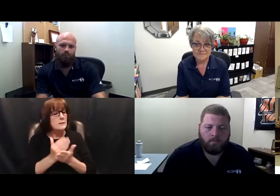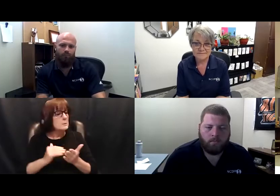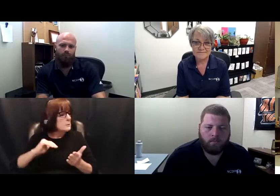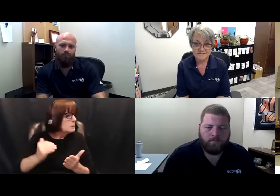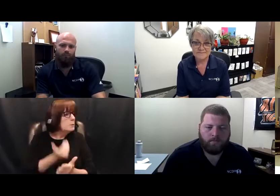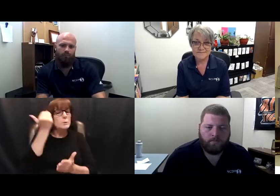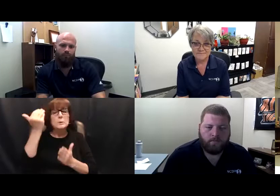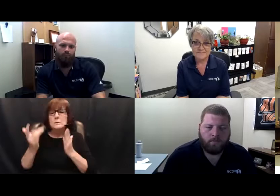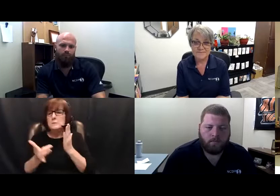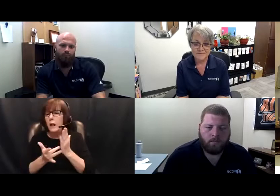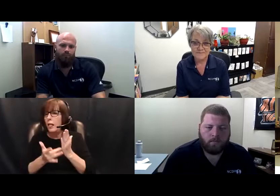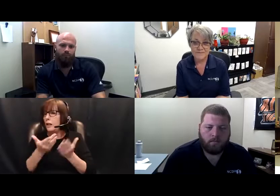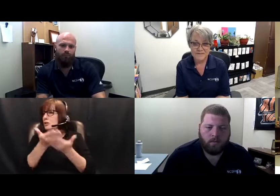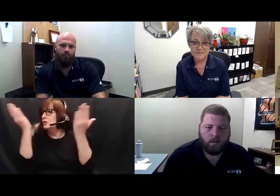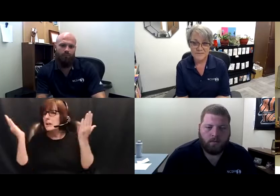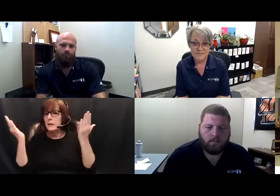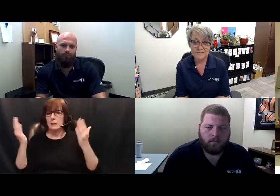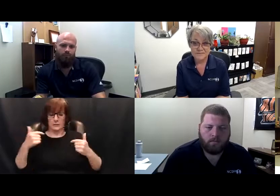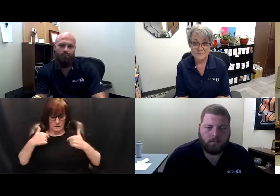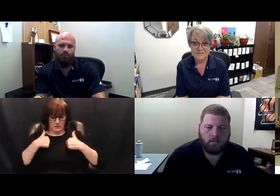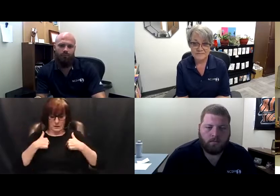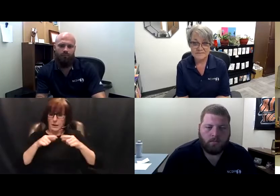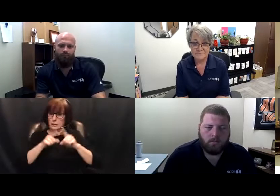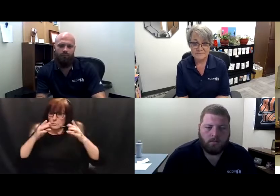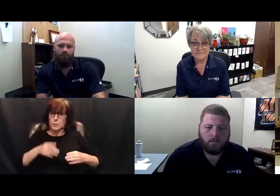there you as the person with hearing loss is